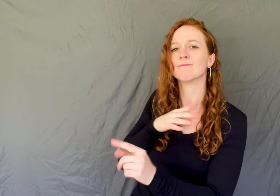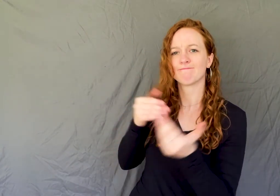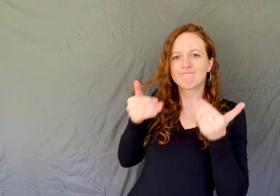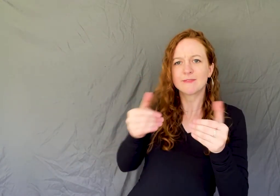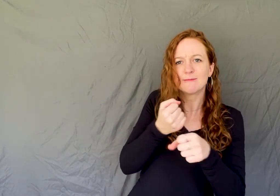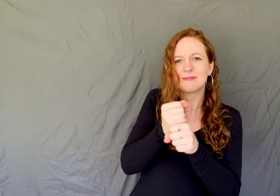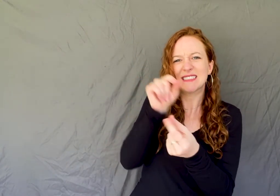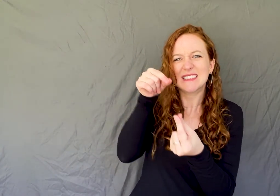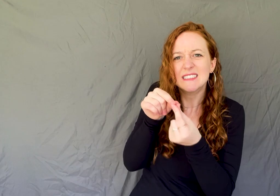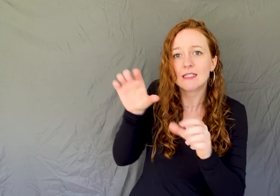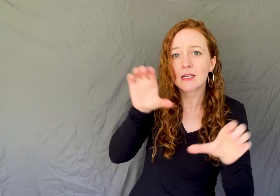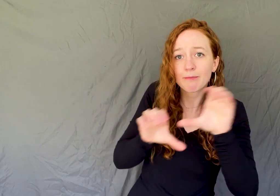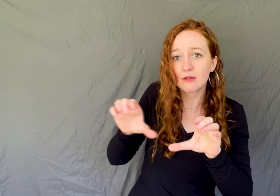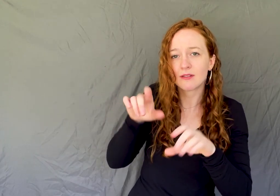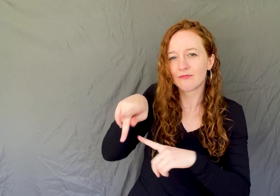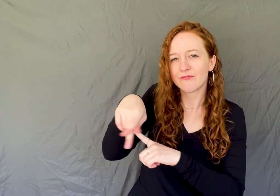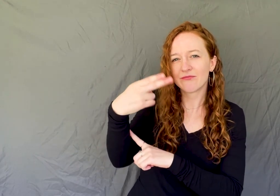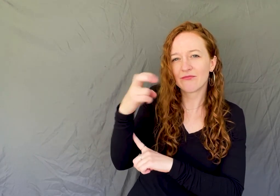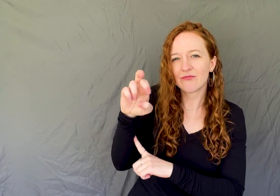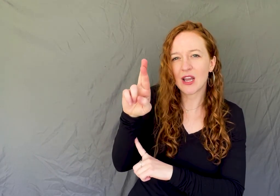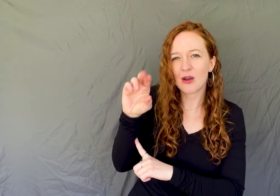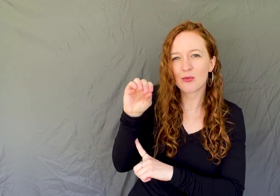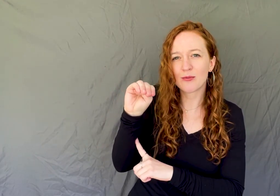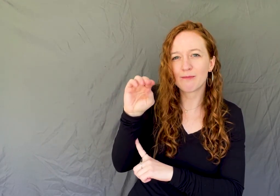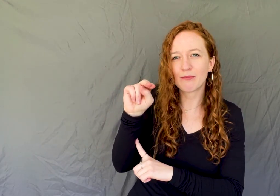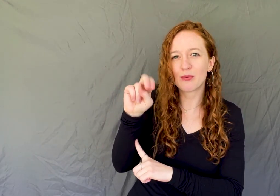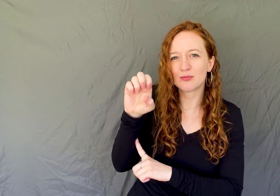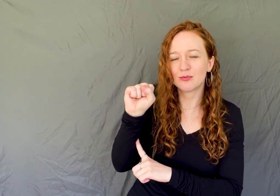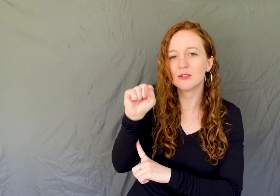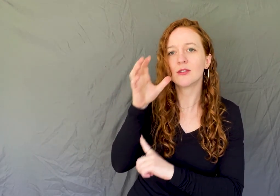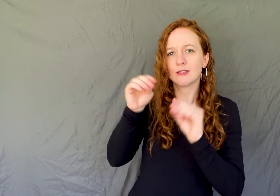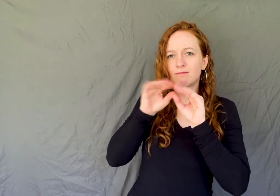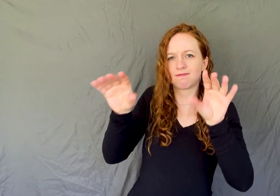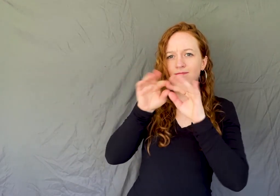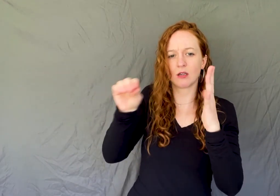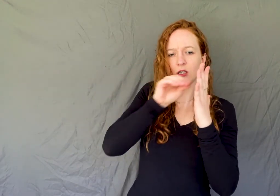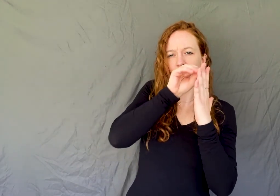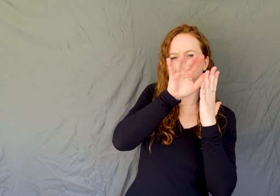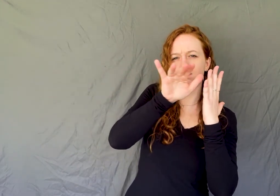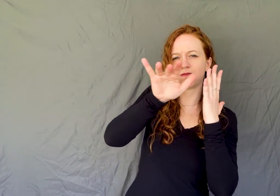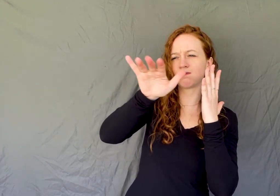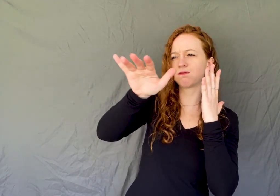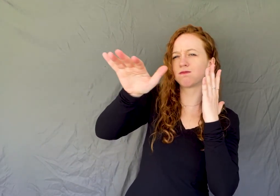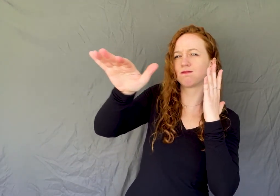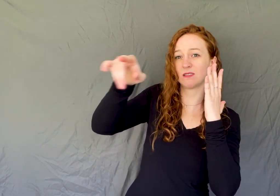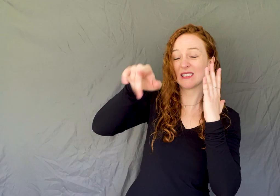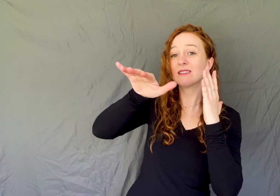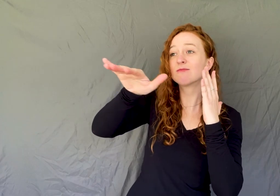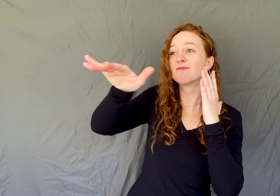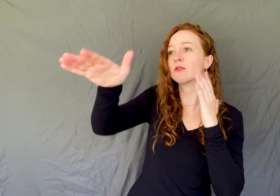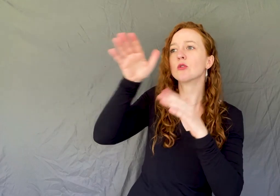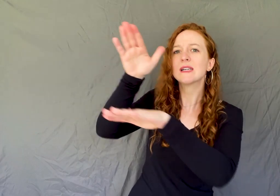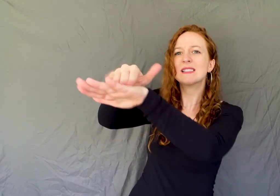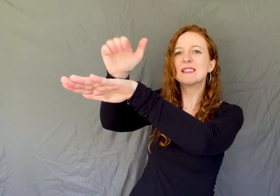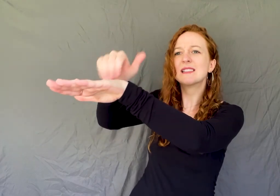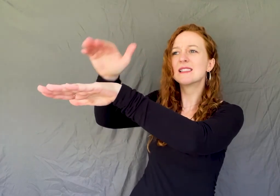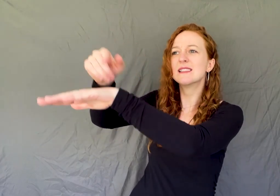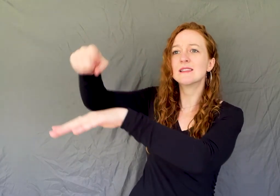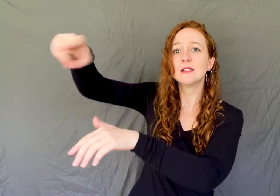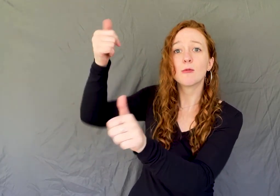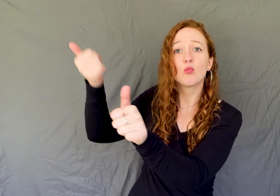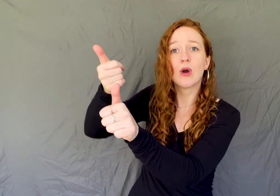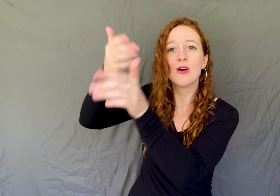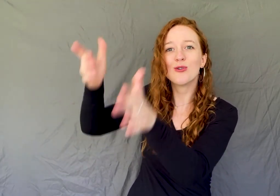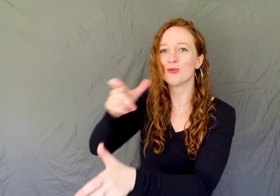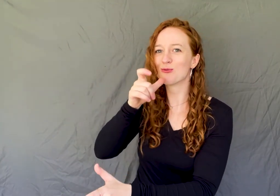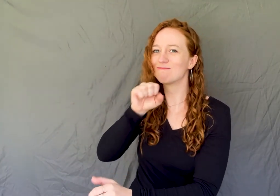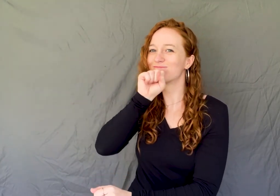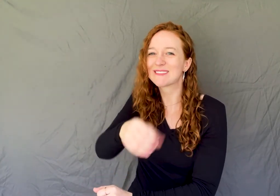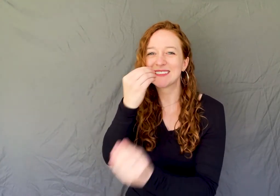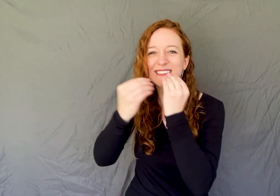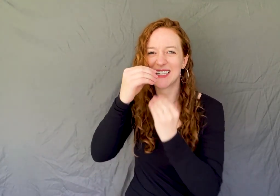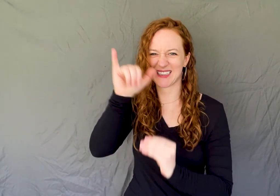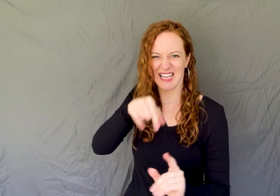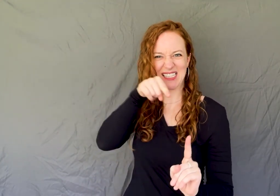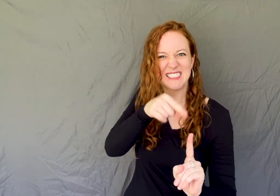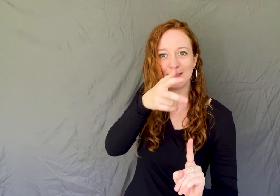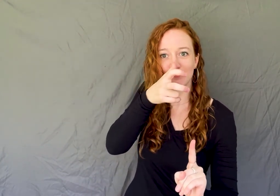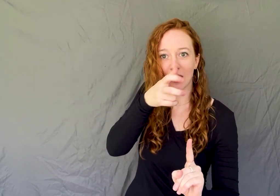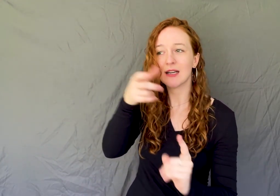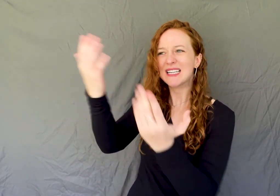Indeed, the match can be so precise that trees can release pheromones in the air that summon specific beneficial predators.